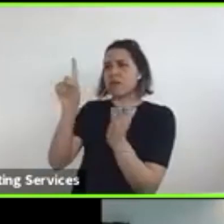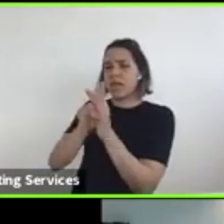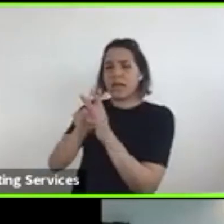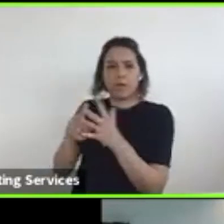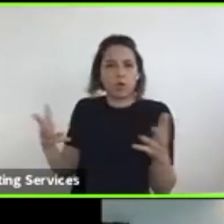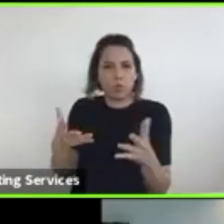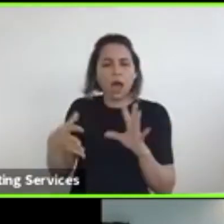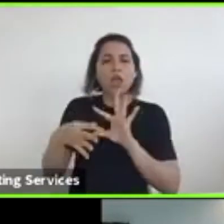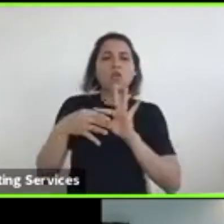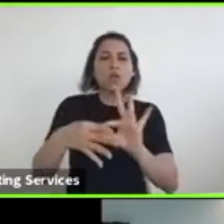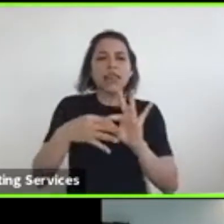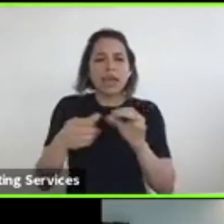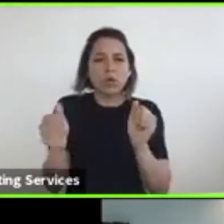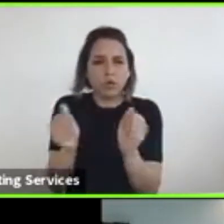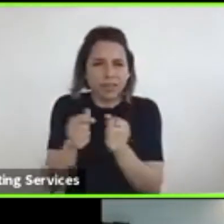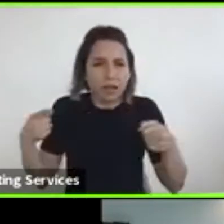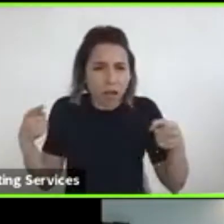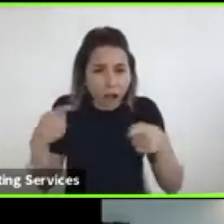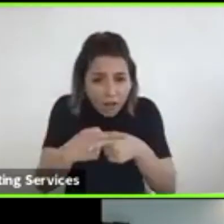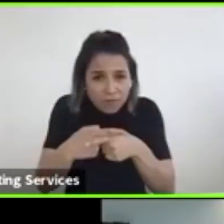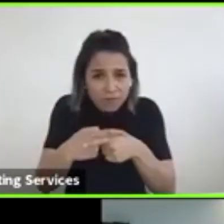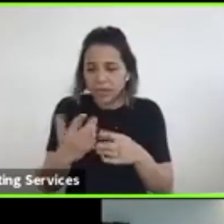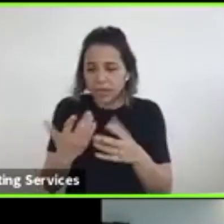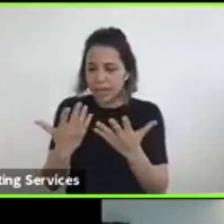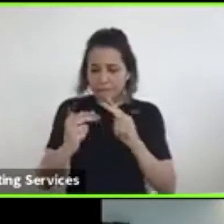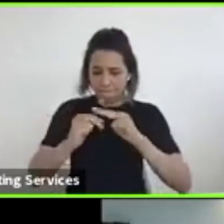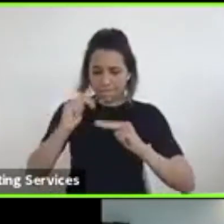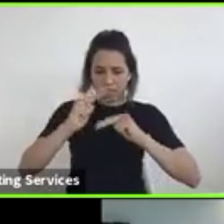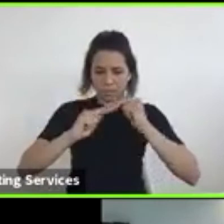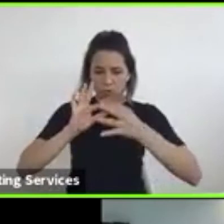RELATIONSHIP, AND -- AND HOW THE AVERSION OF CONFLICT,